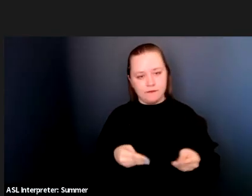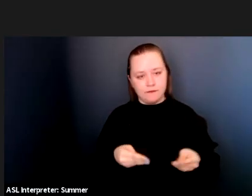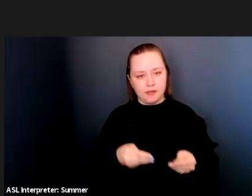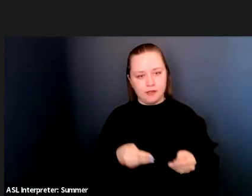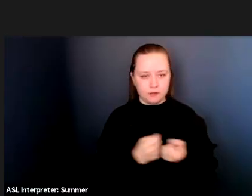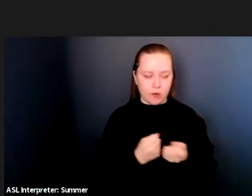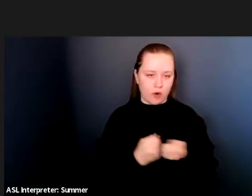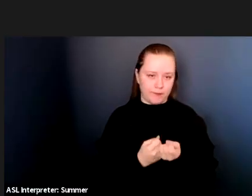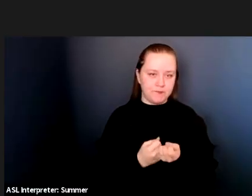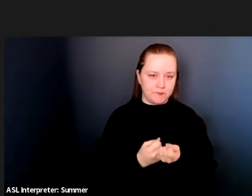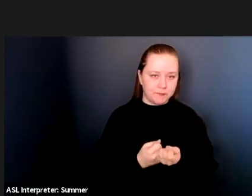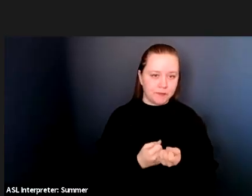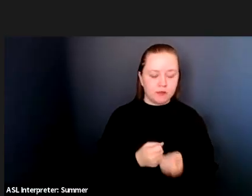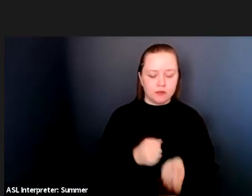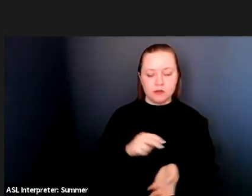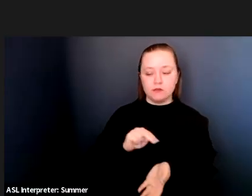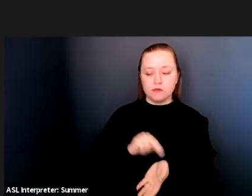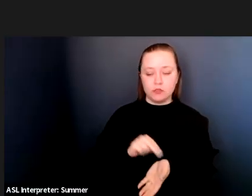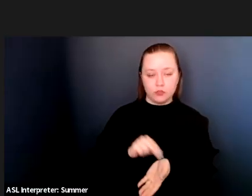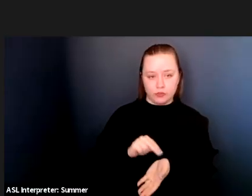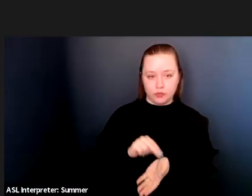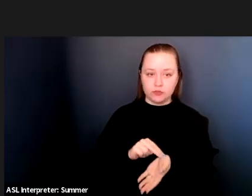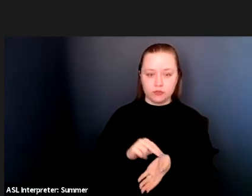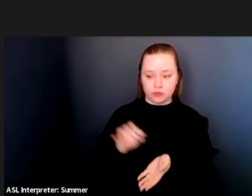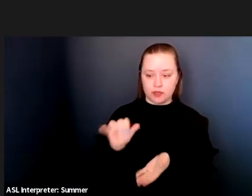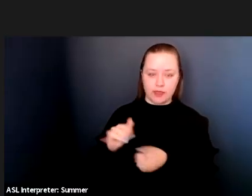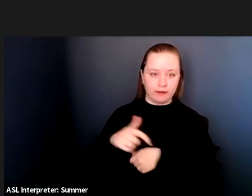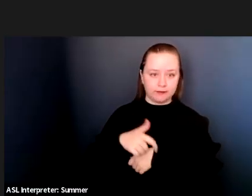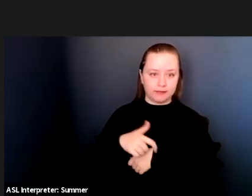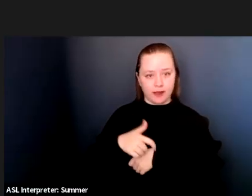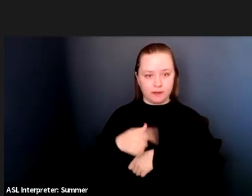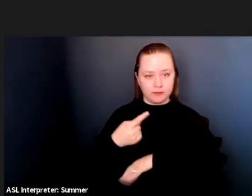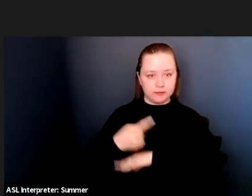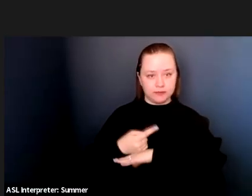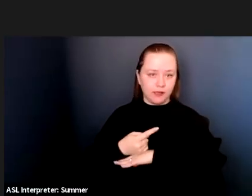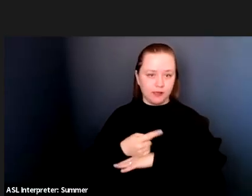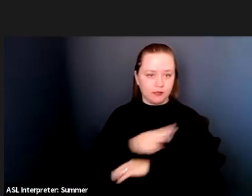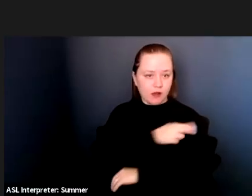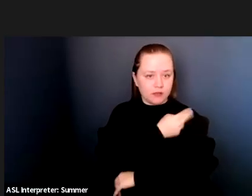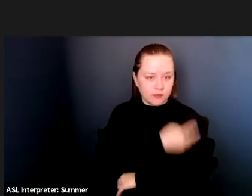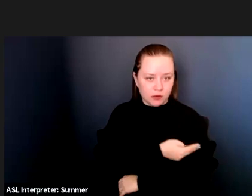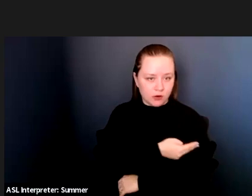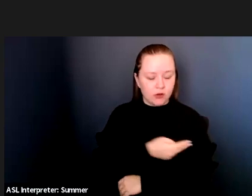And the nurse on the shift of my first full day in the hospital took that to mean